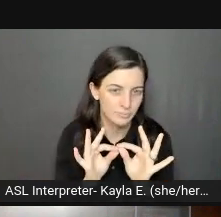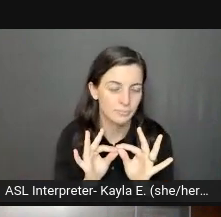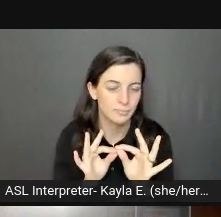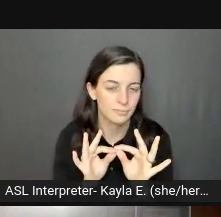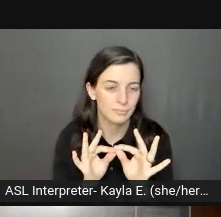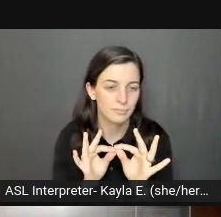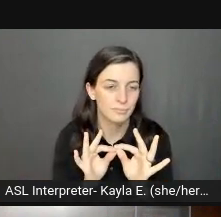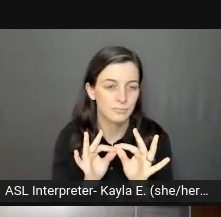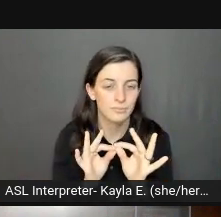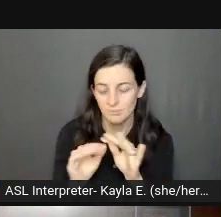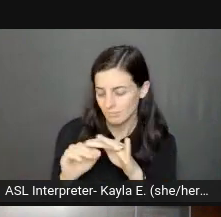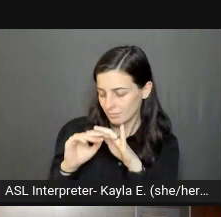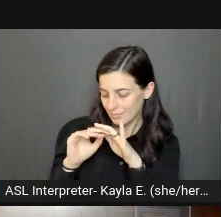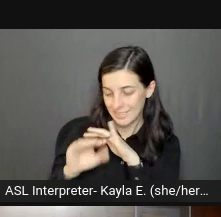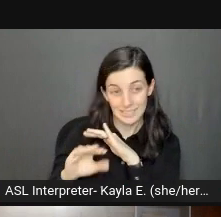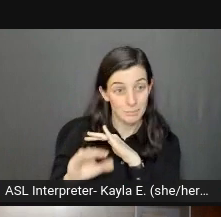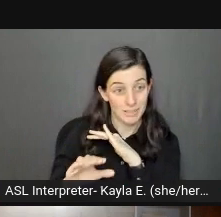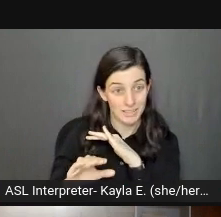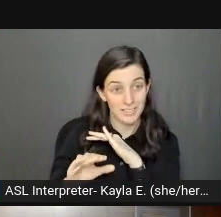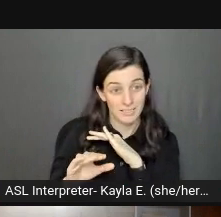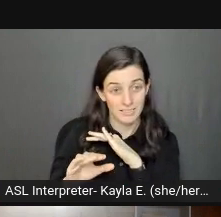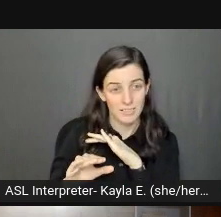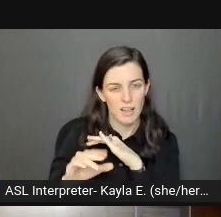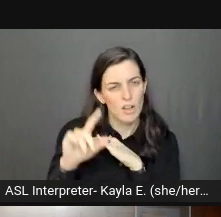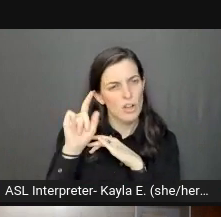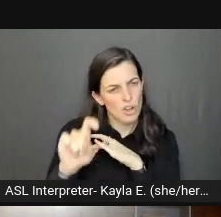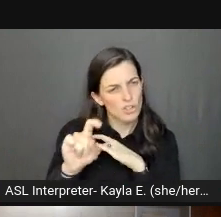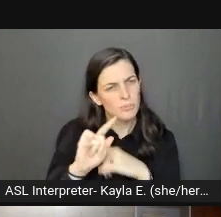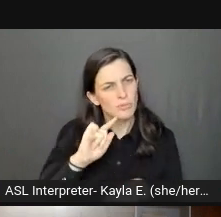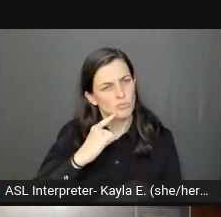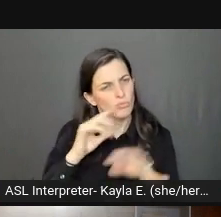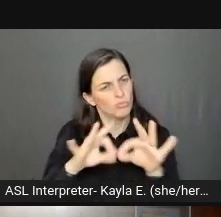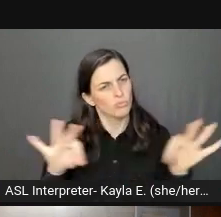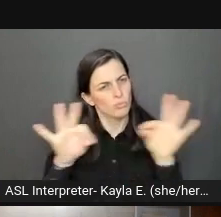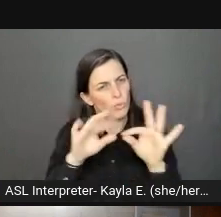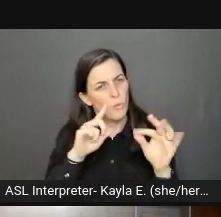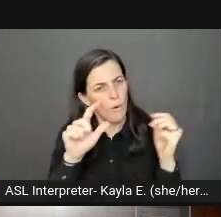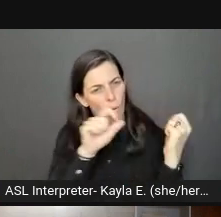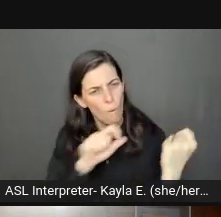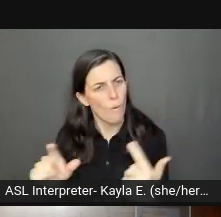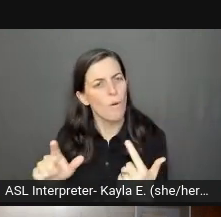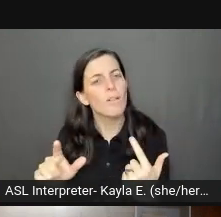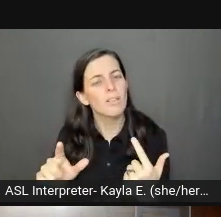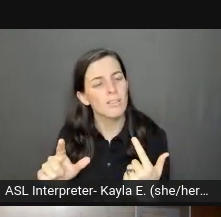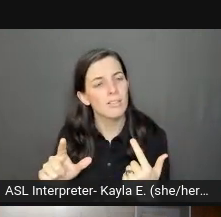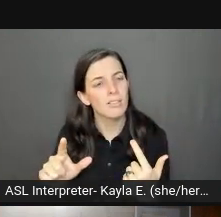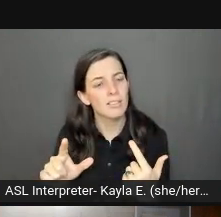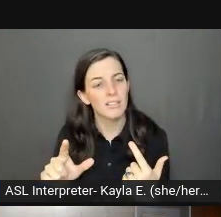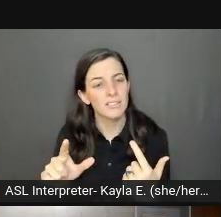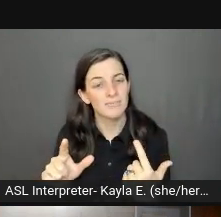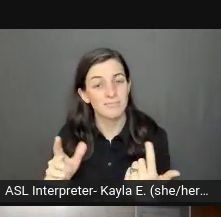Accessibility should be crucial for everyone, and yes,